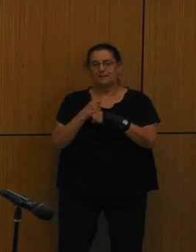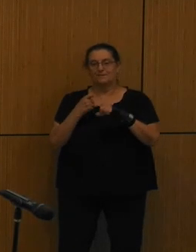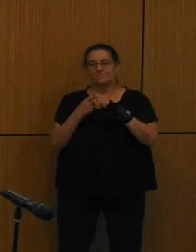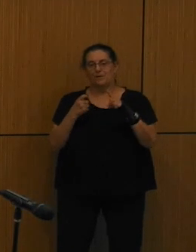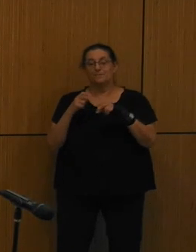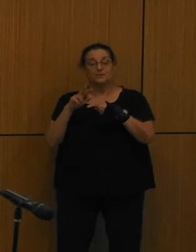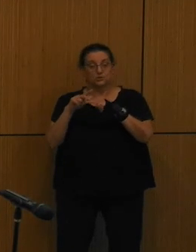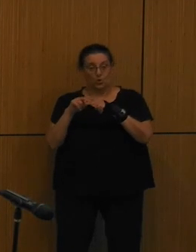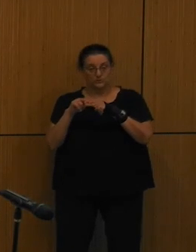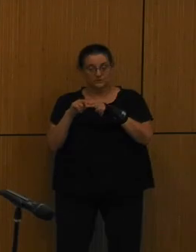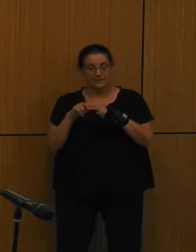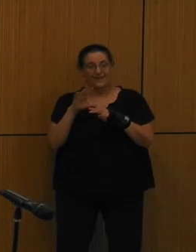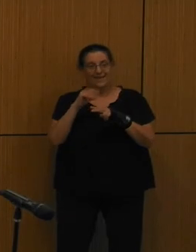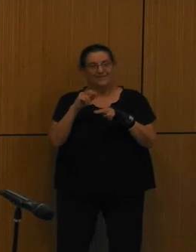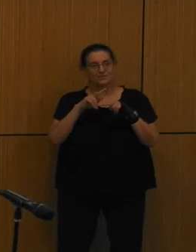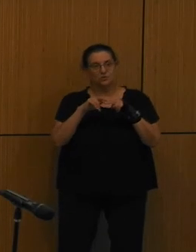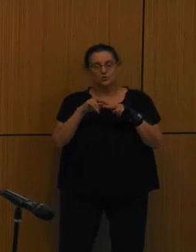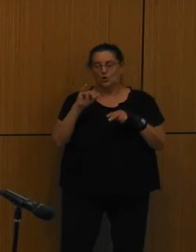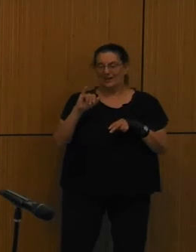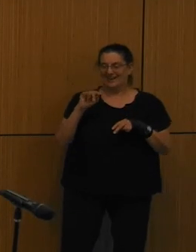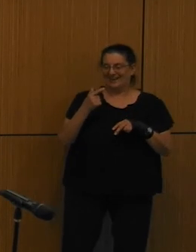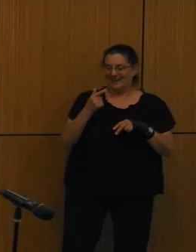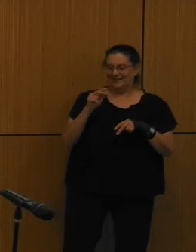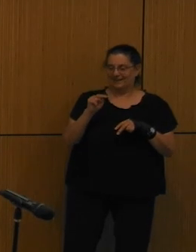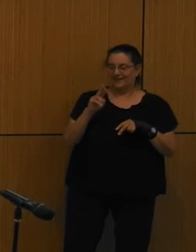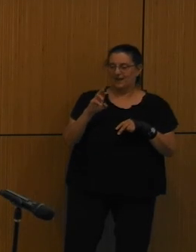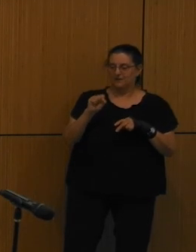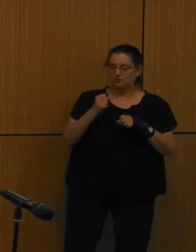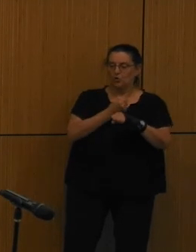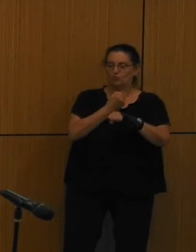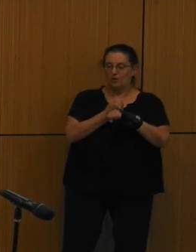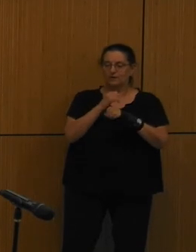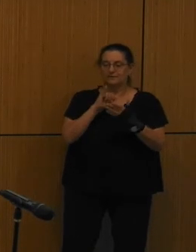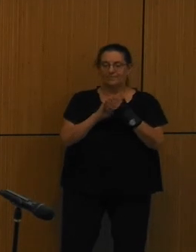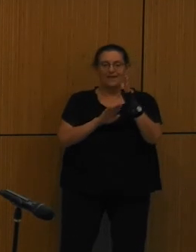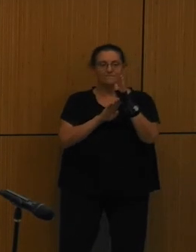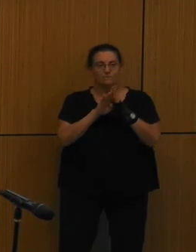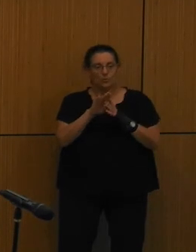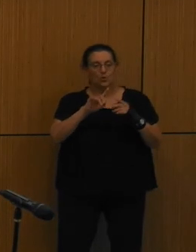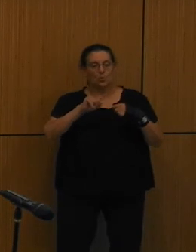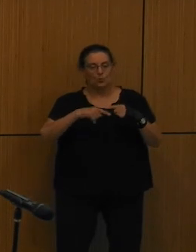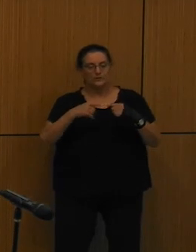Basalts are igneous rocks that form when you have a mantle and a crust.